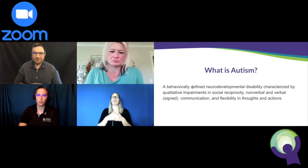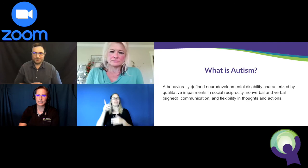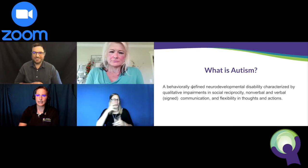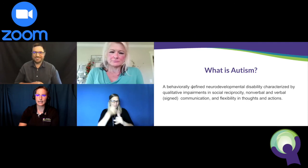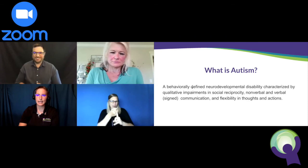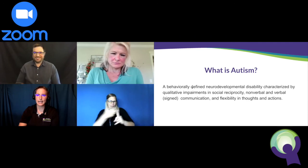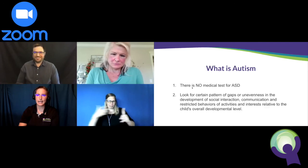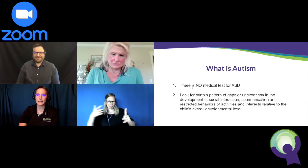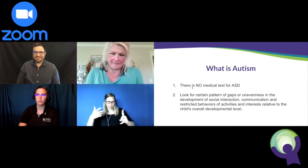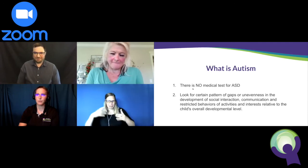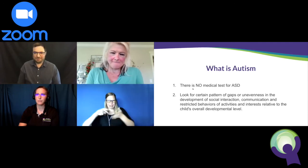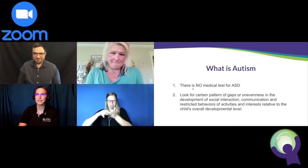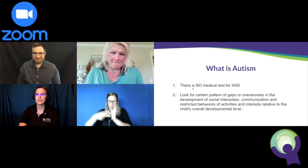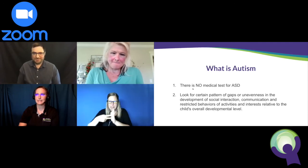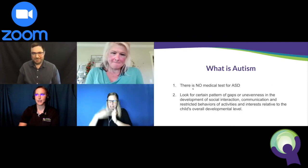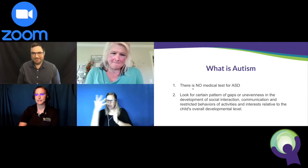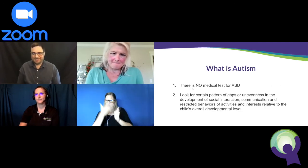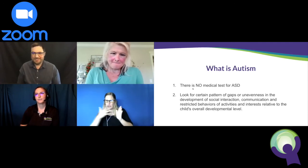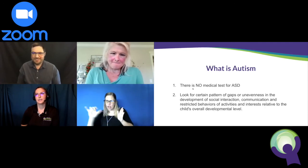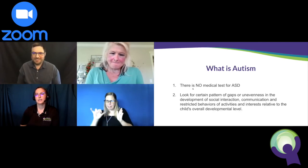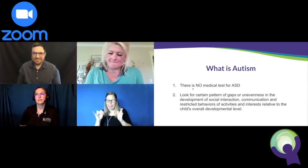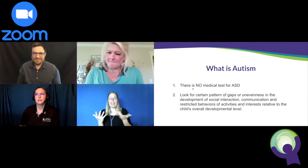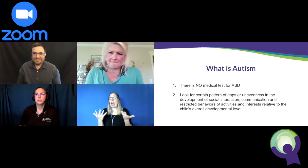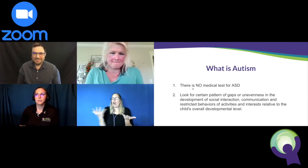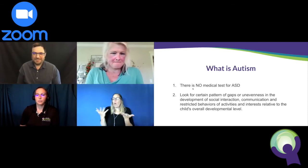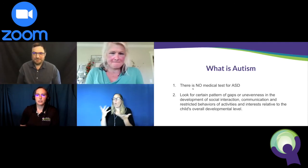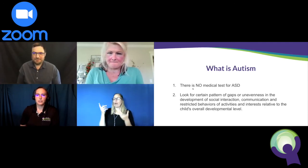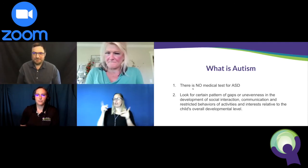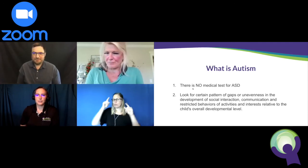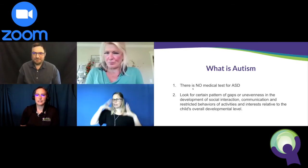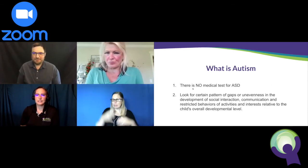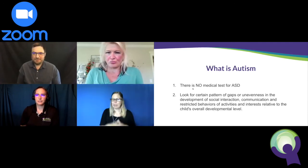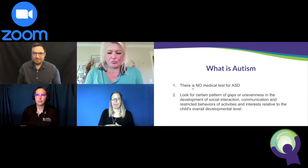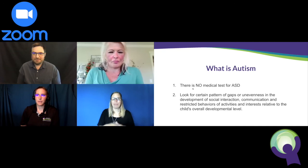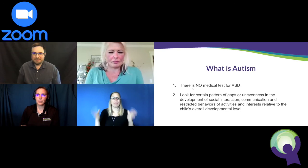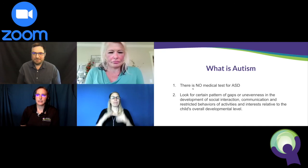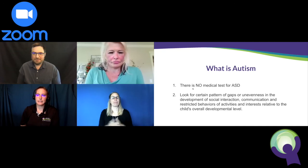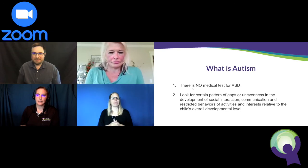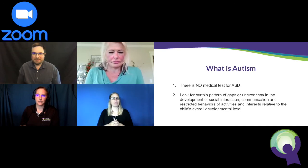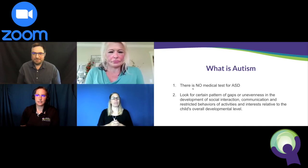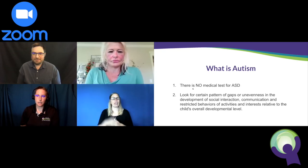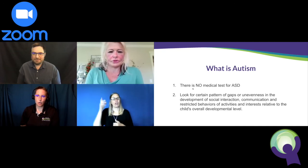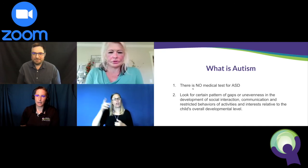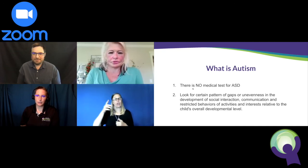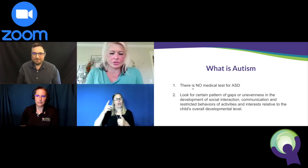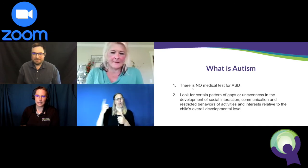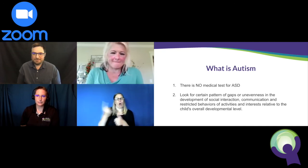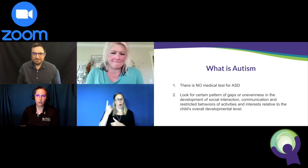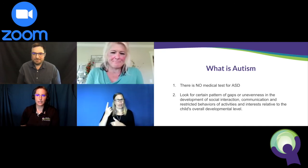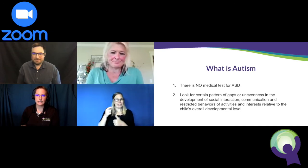like and what we can expect. So one of the first things to remember is that there is no medical test for autism